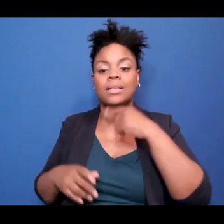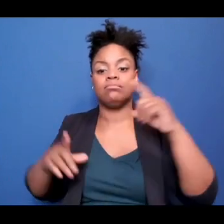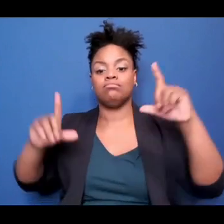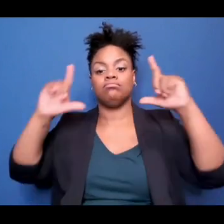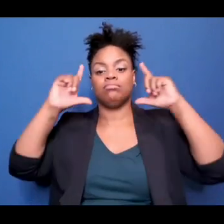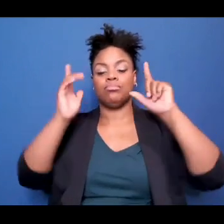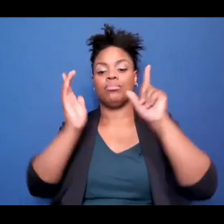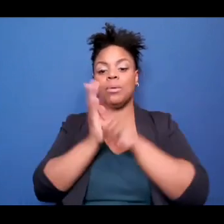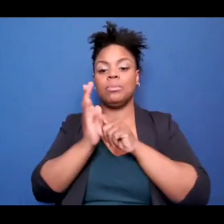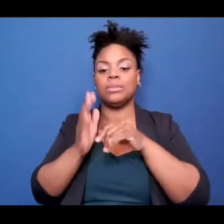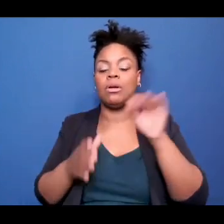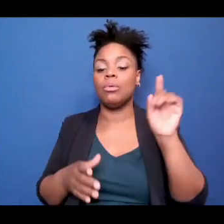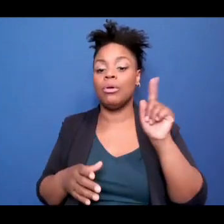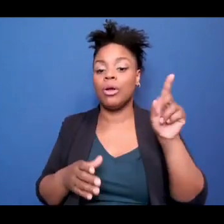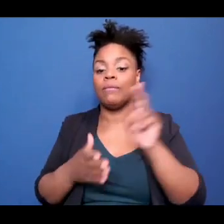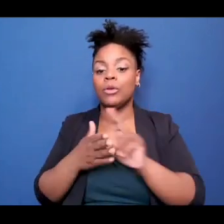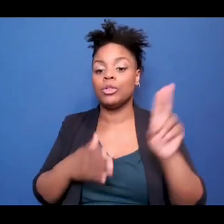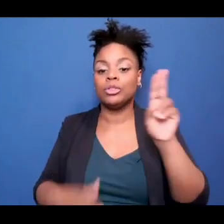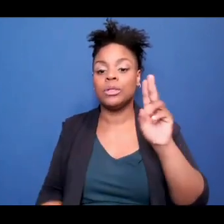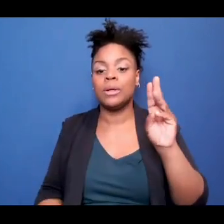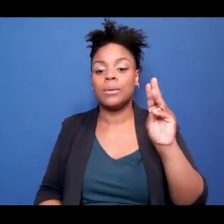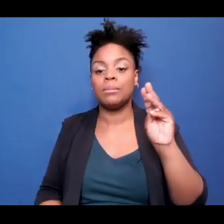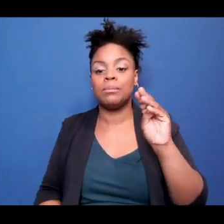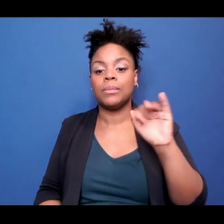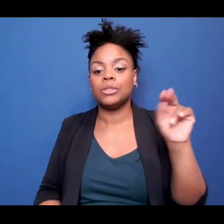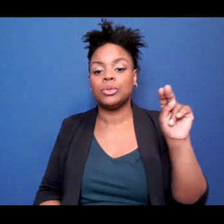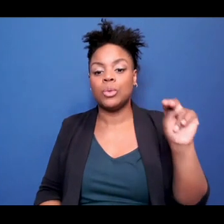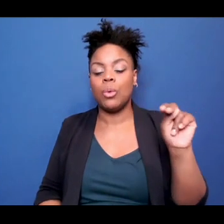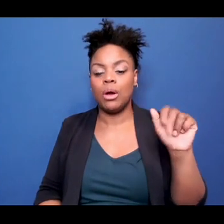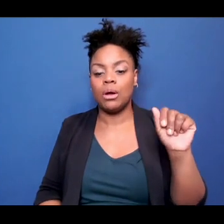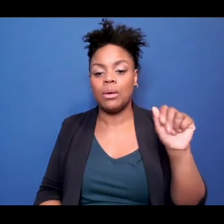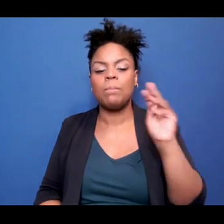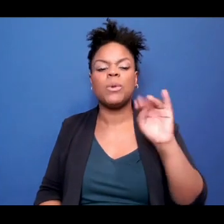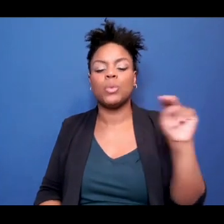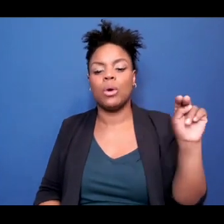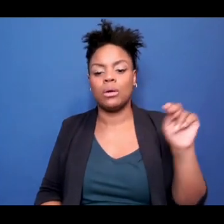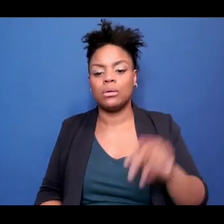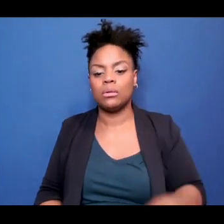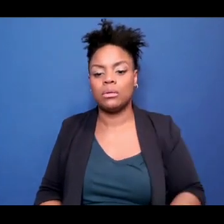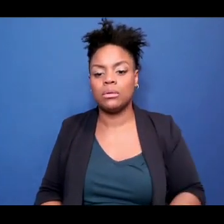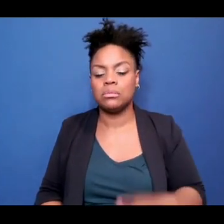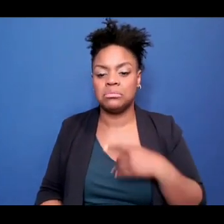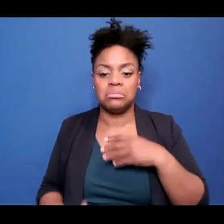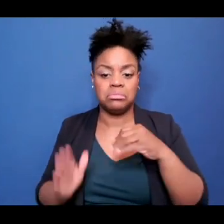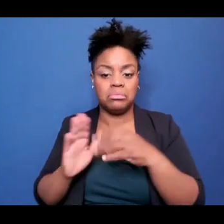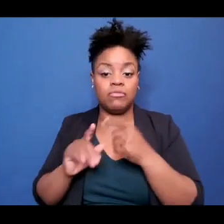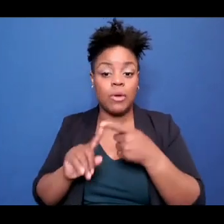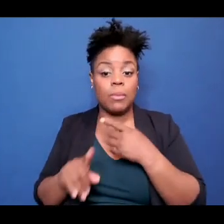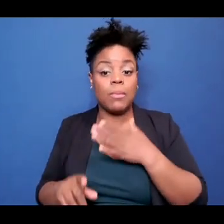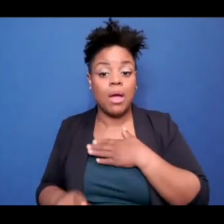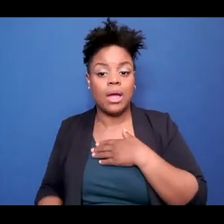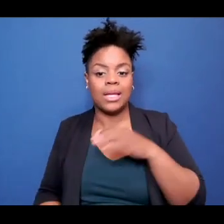RESTAURANTS THEN AND NOW, PUBLISHED AT THE UNIVERSITY OF MINNESOTA PRESS' FORERUNNER SERIES FOR SHORT WORKS.